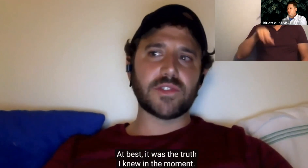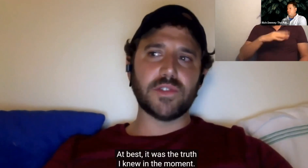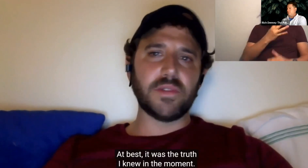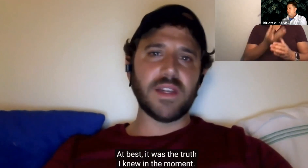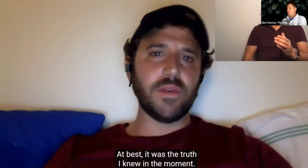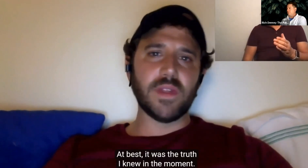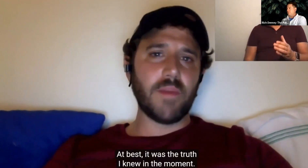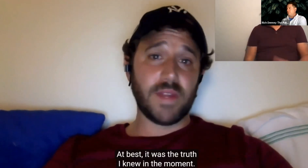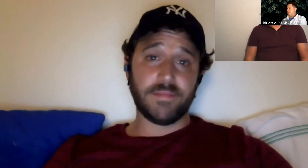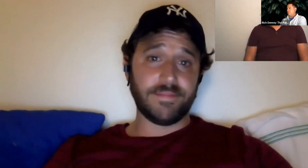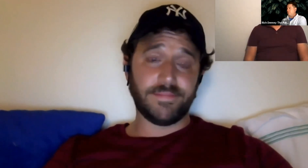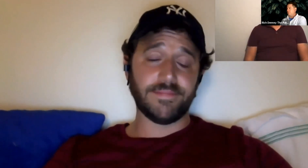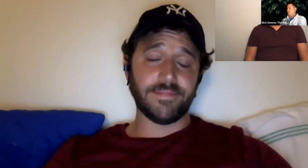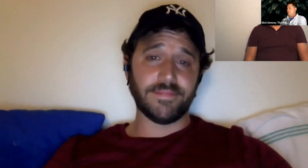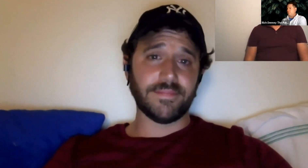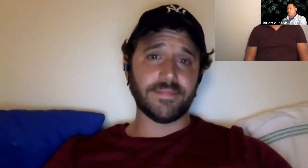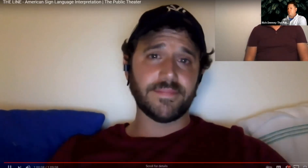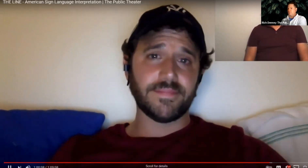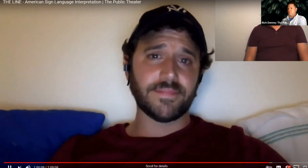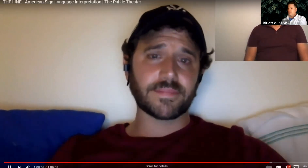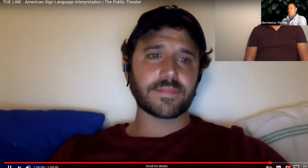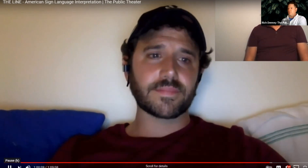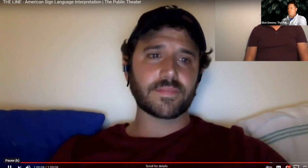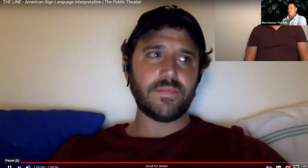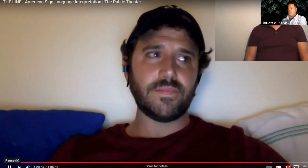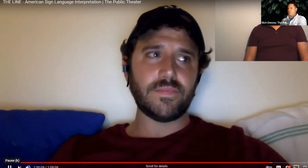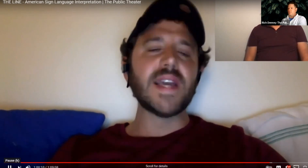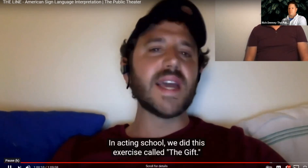truth I knew in the moment. And I-